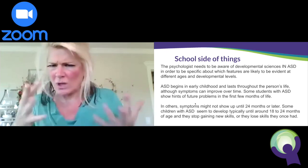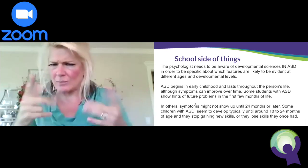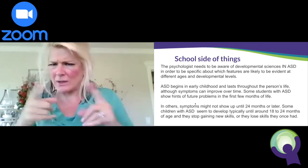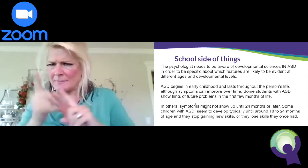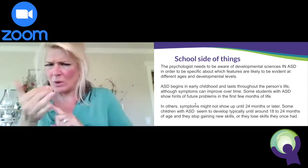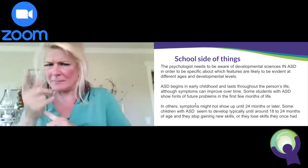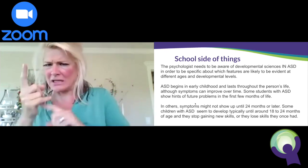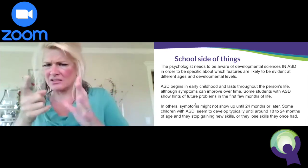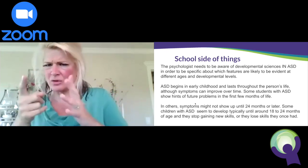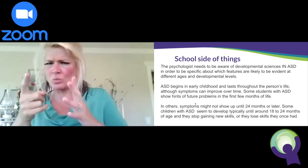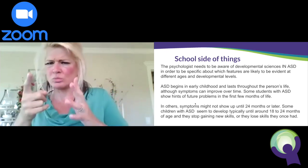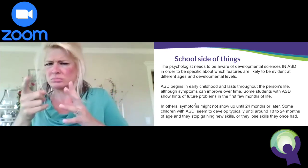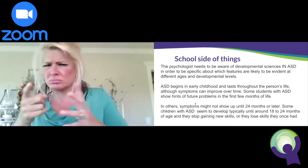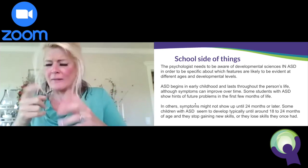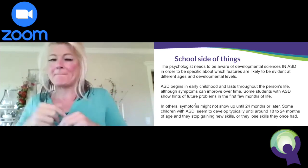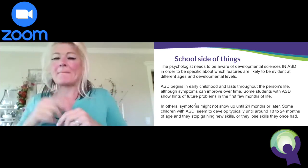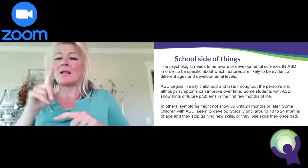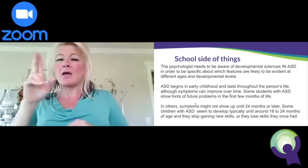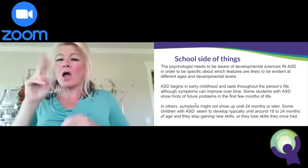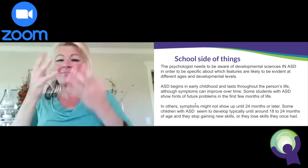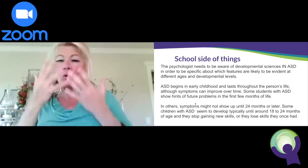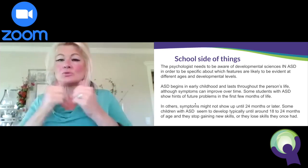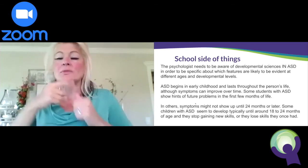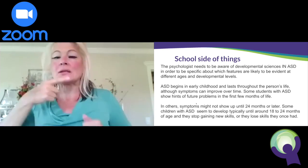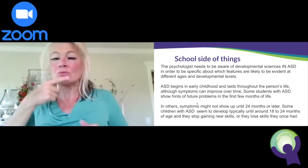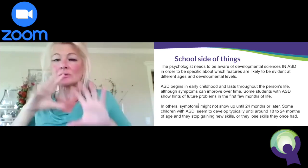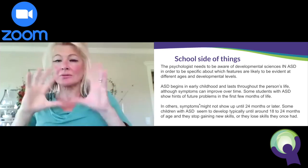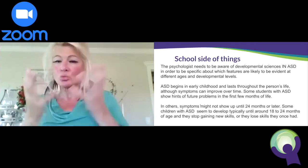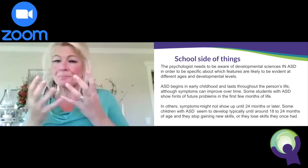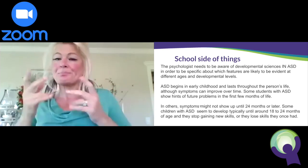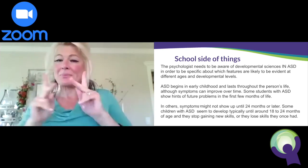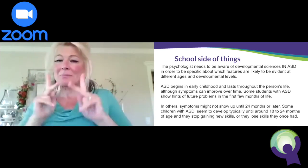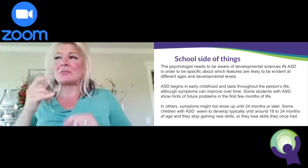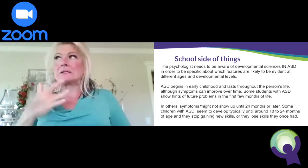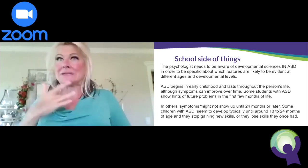expert comes in and says well wait a minute hold on and unfortunately with a lot of hearing